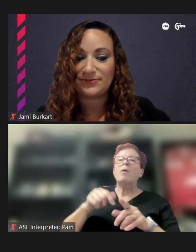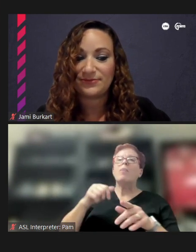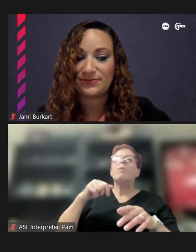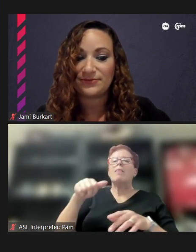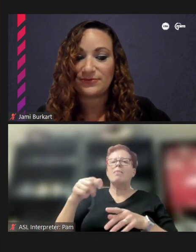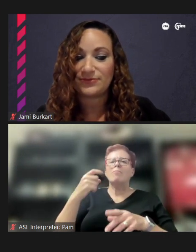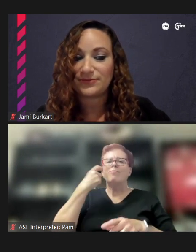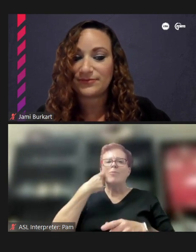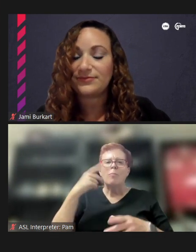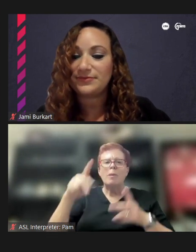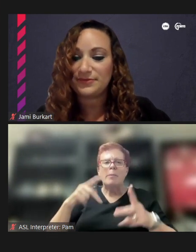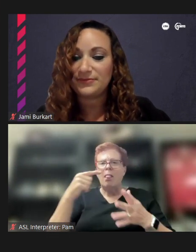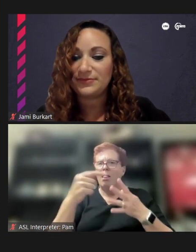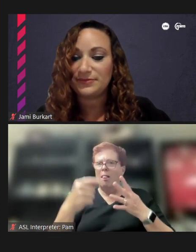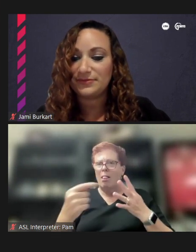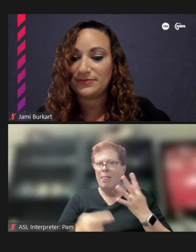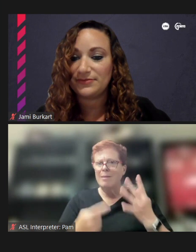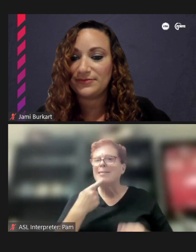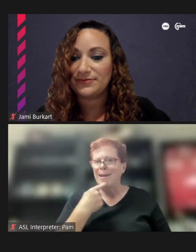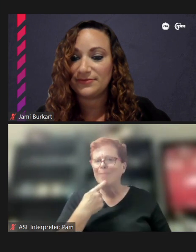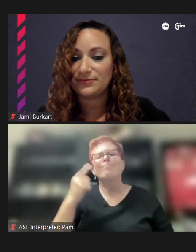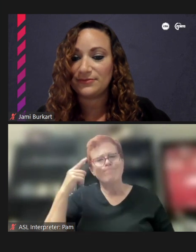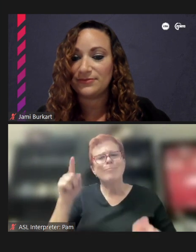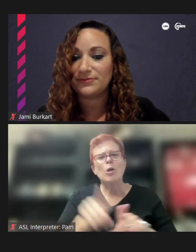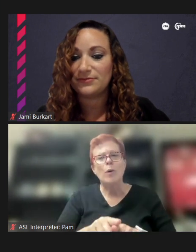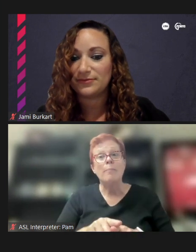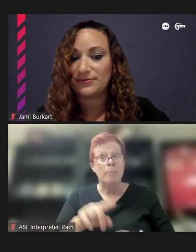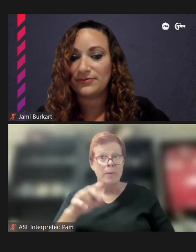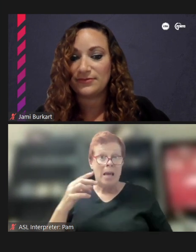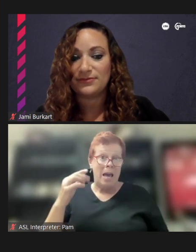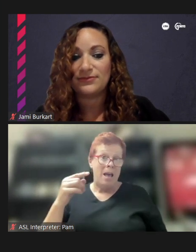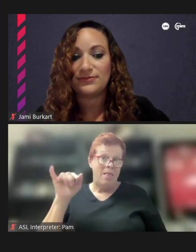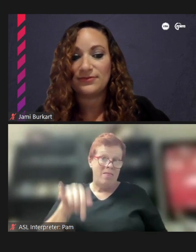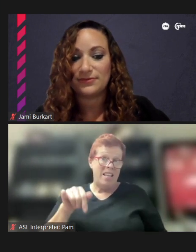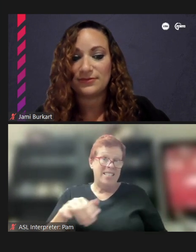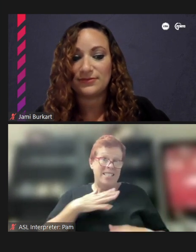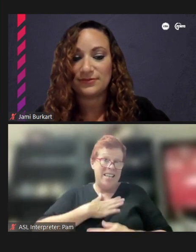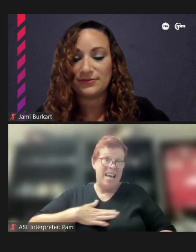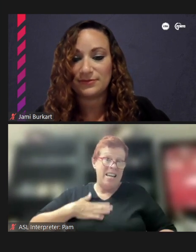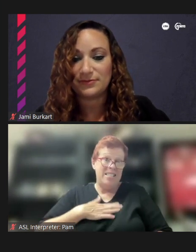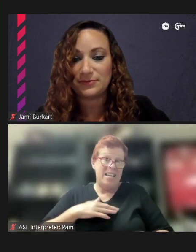but you know, it is the Entertainment District, and that's what we've been focusing on --